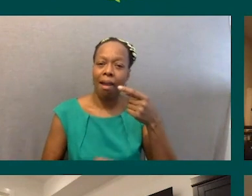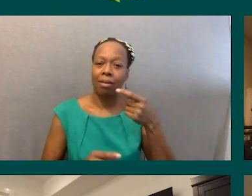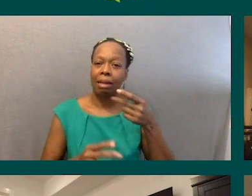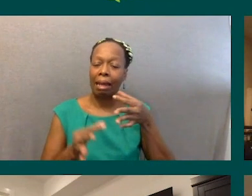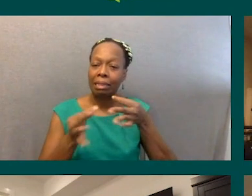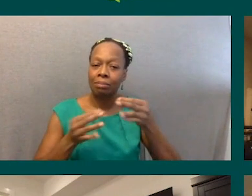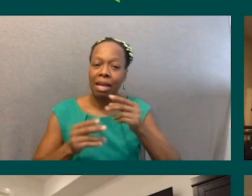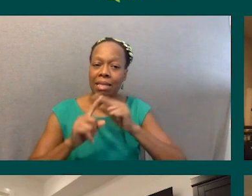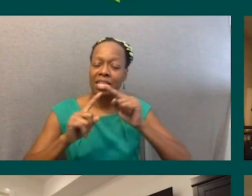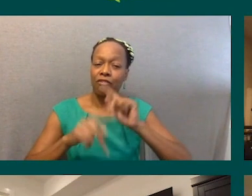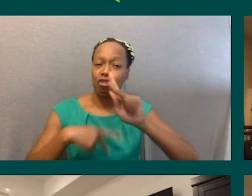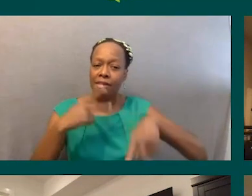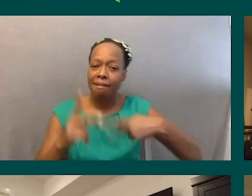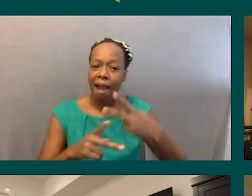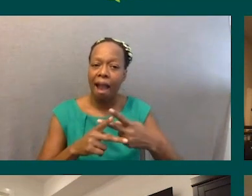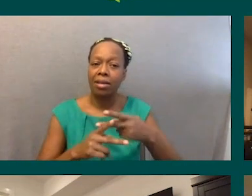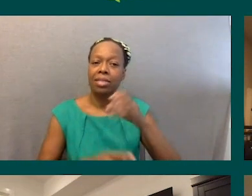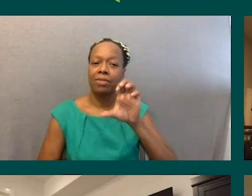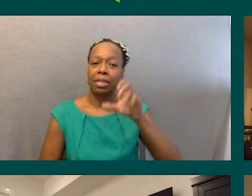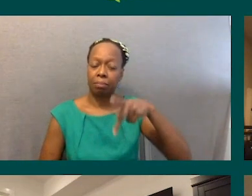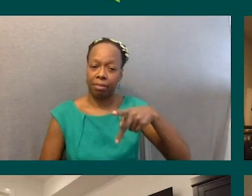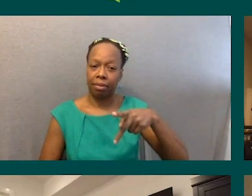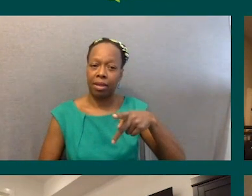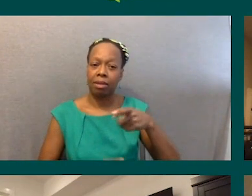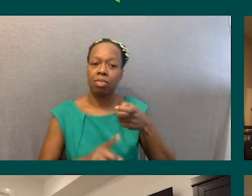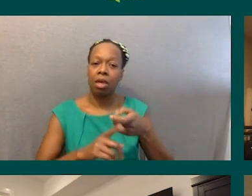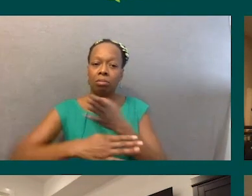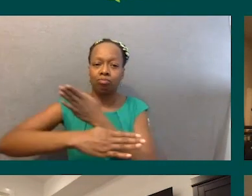and the broad spectrum that exists?